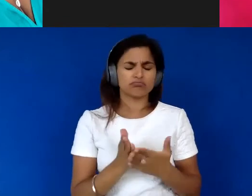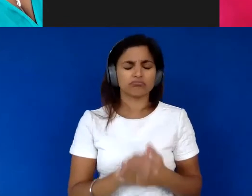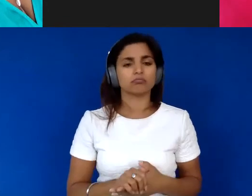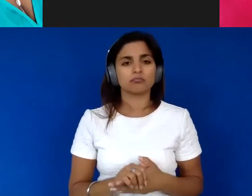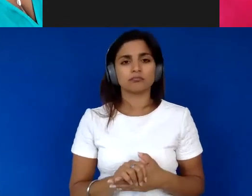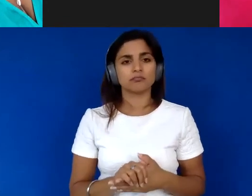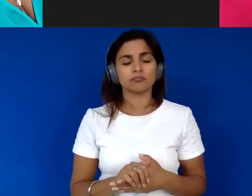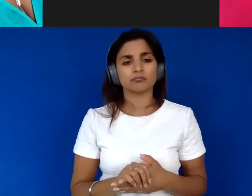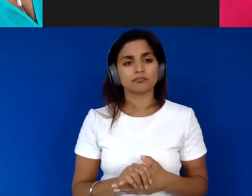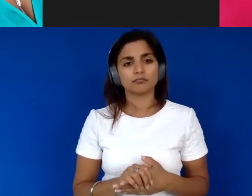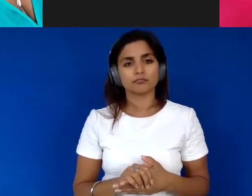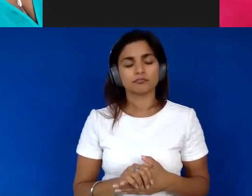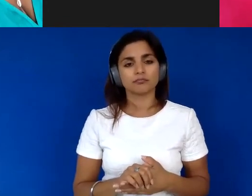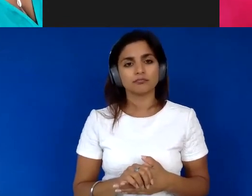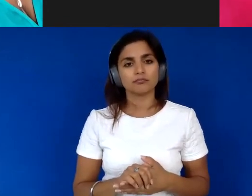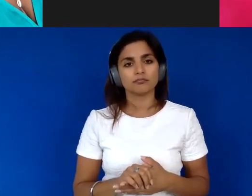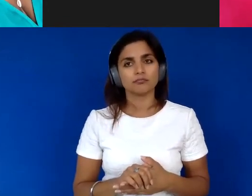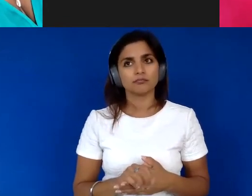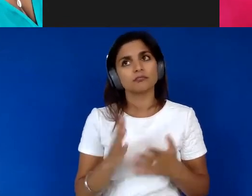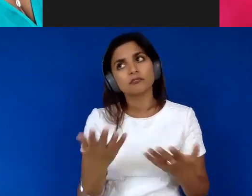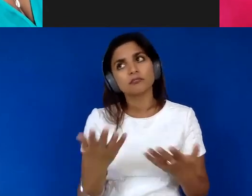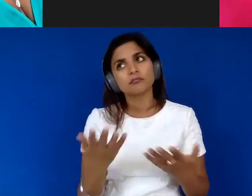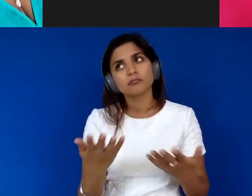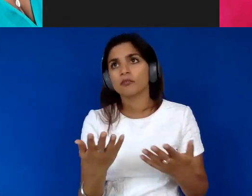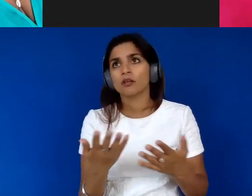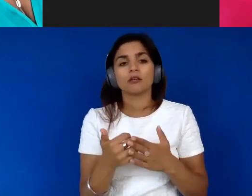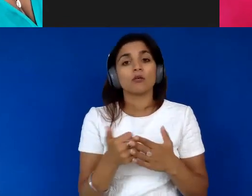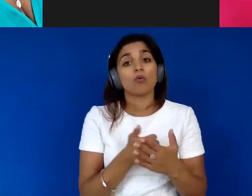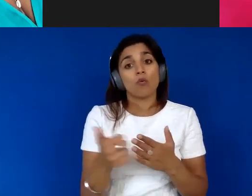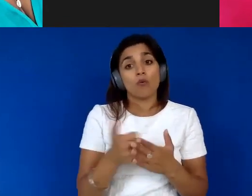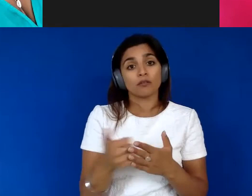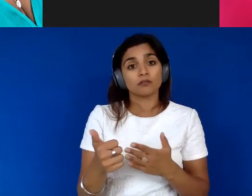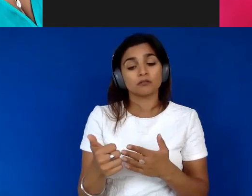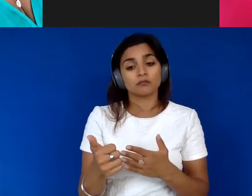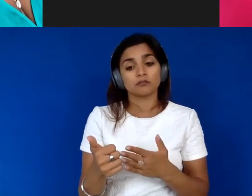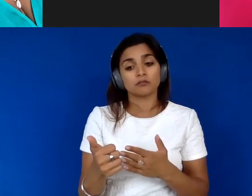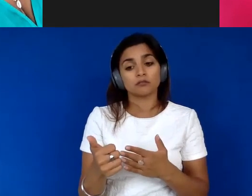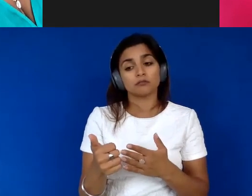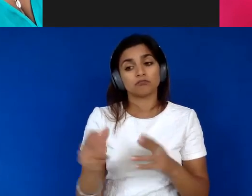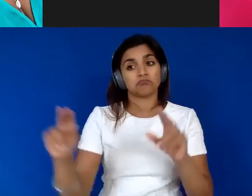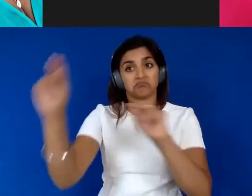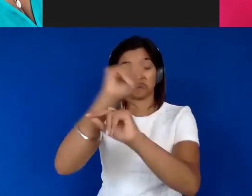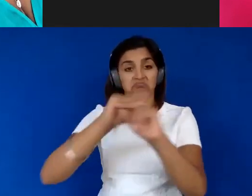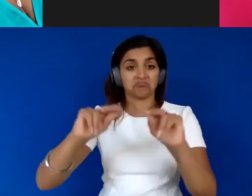it is often, was often said and has certainly been said by me that the